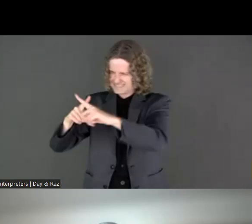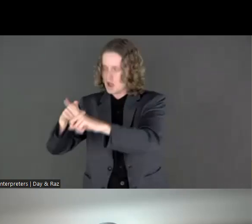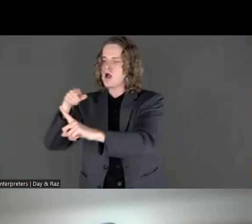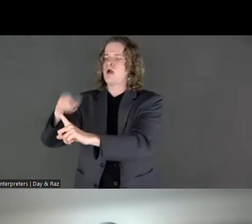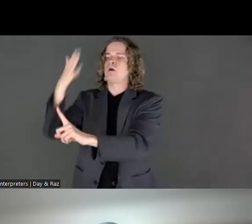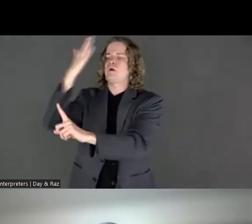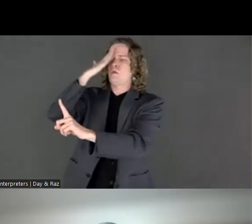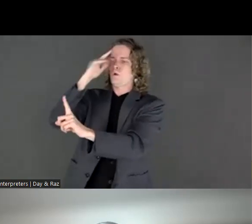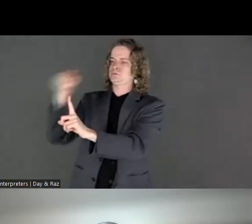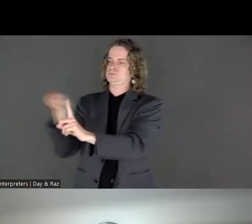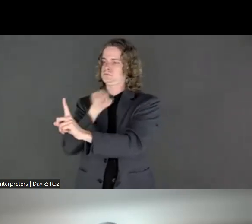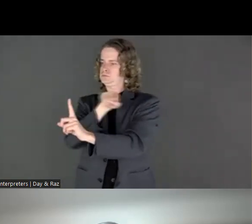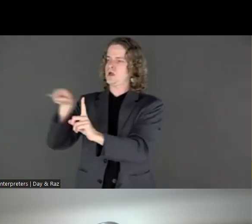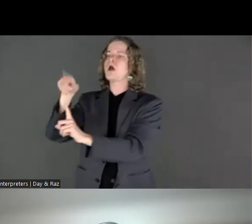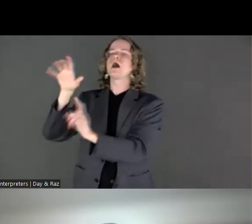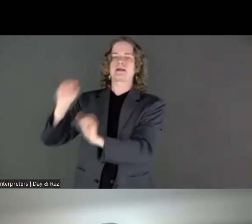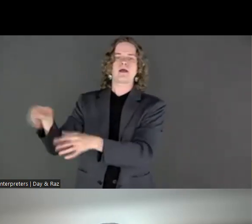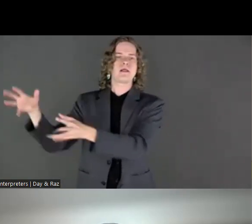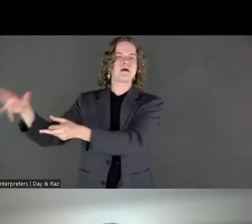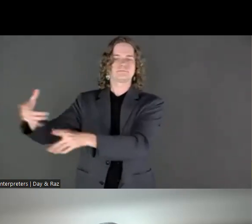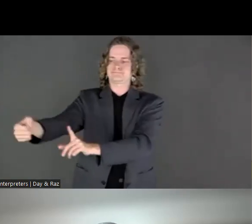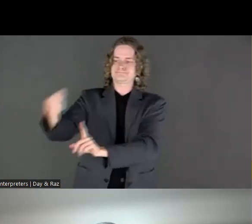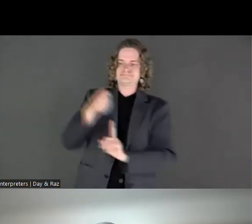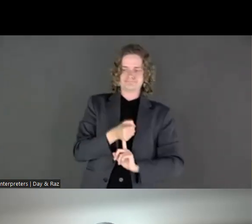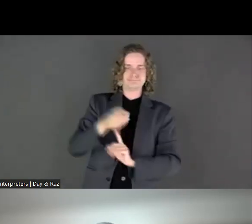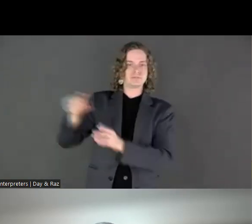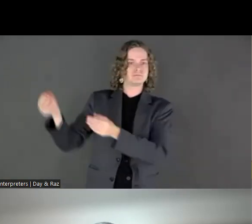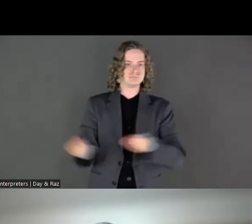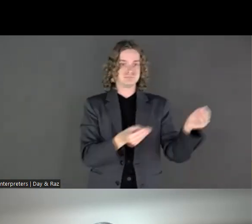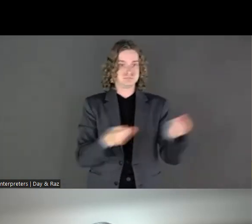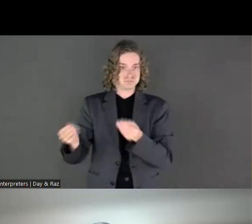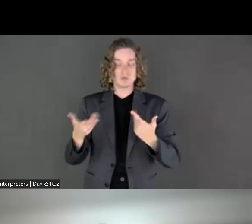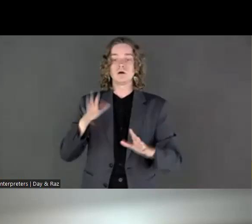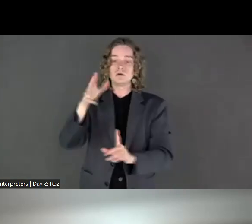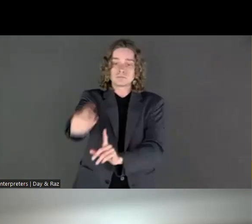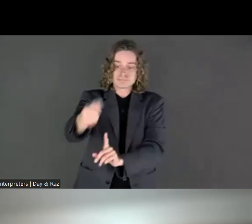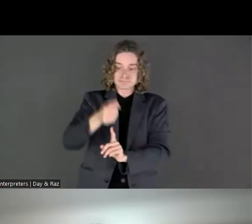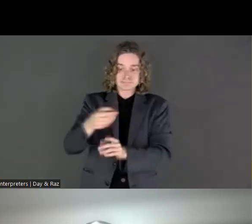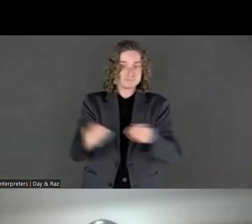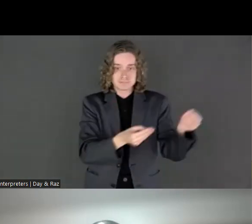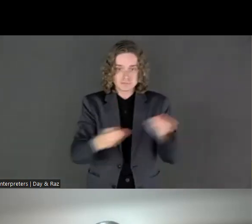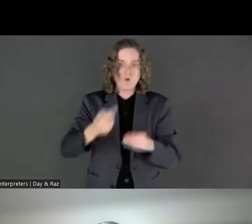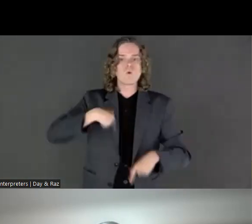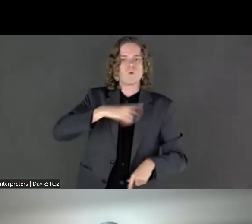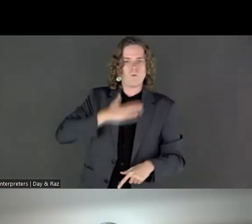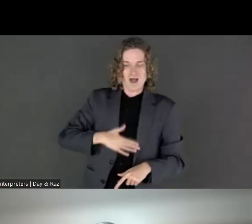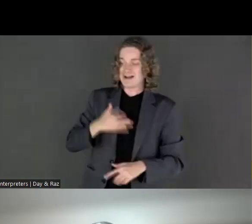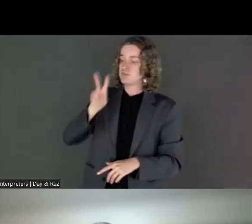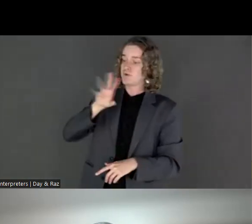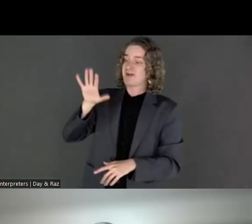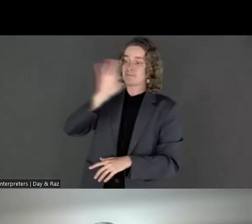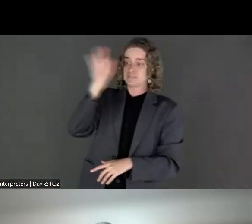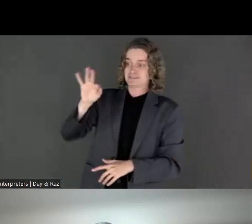funding to local actors, including in this case, op eds. So in summary, I think we already do have